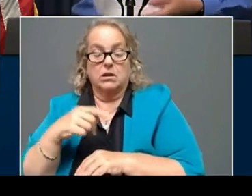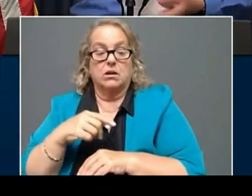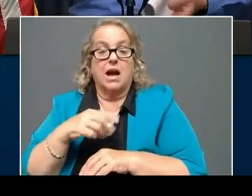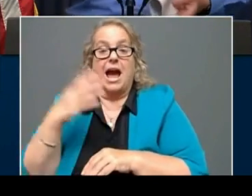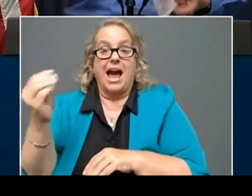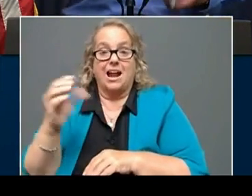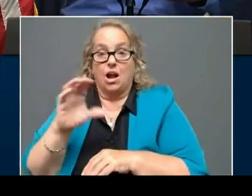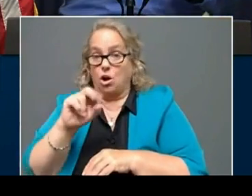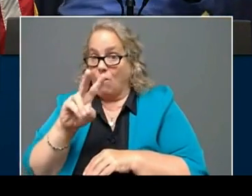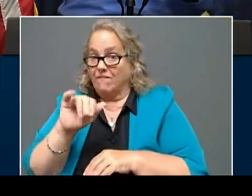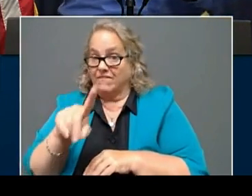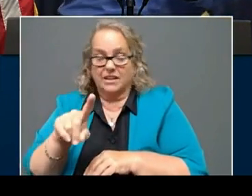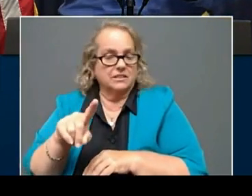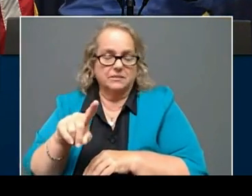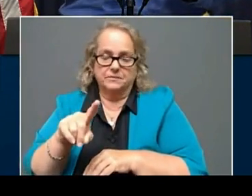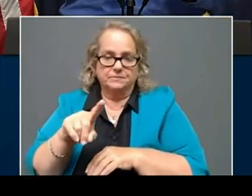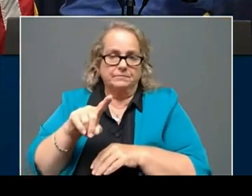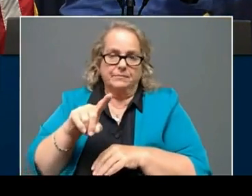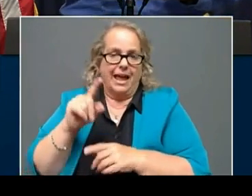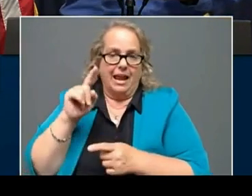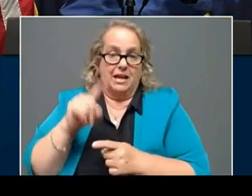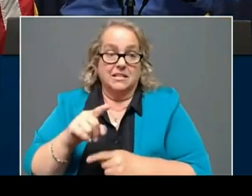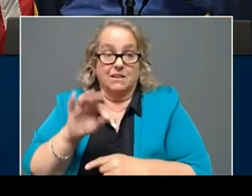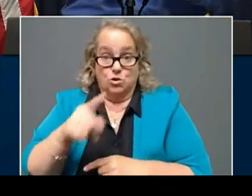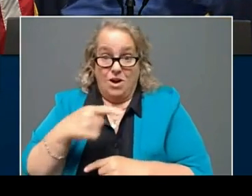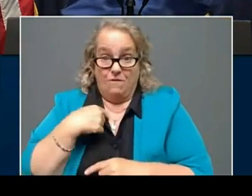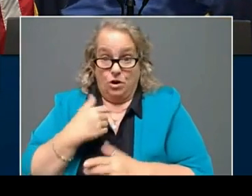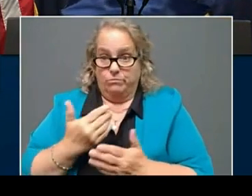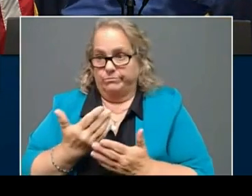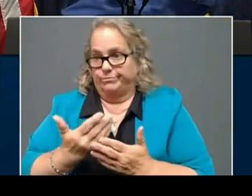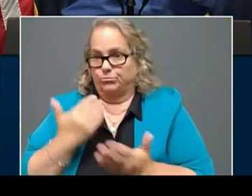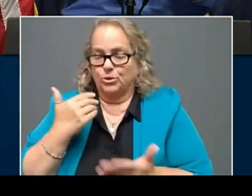have preexisting conditions, you're on immuno compromising medications to the